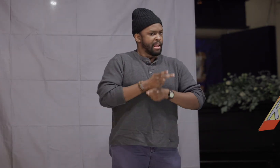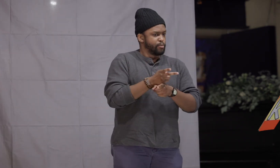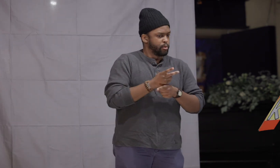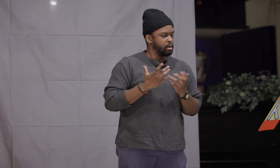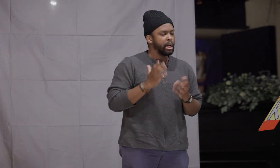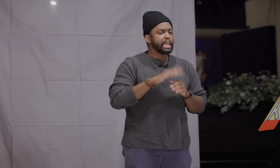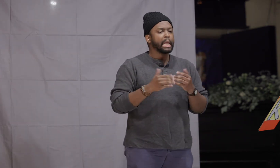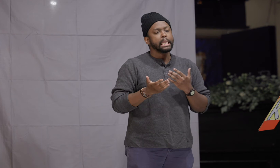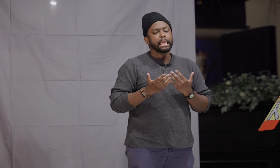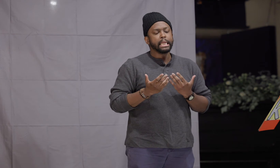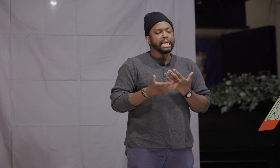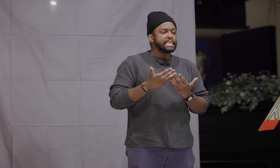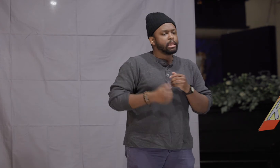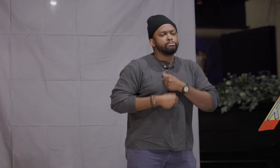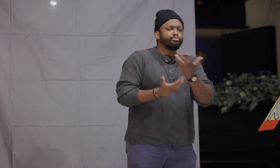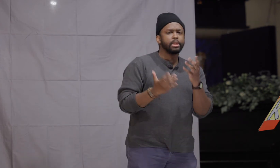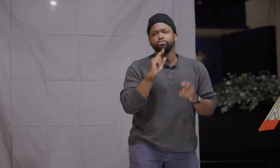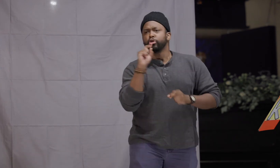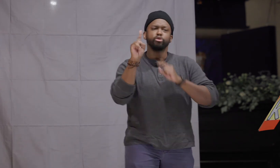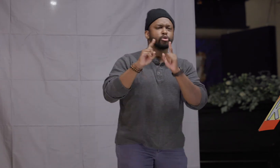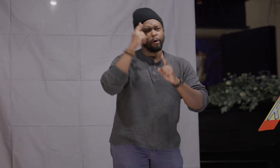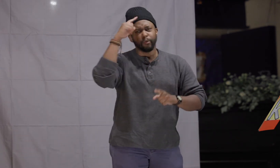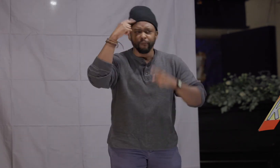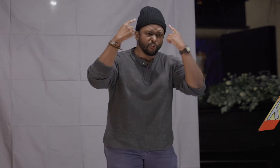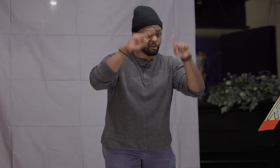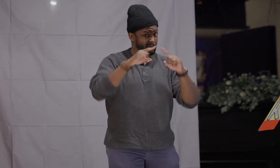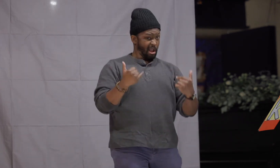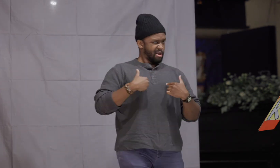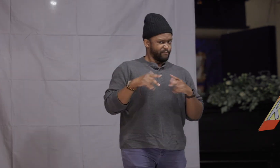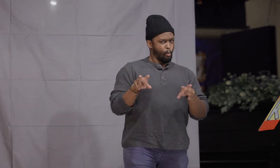But now I'm more careful, careful about how you perceive me,